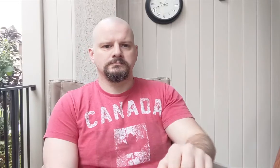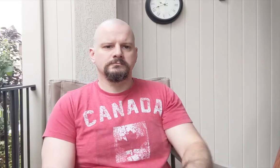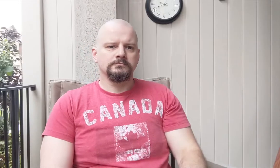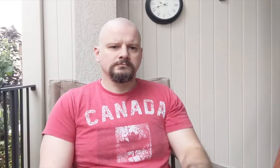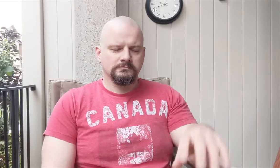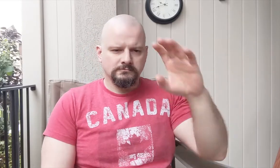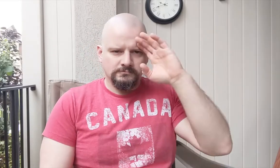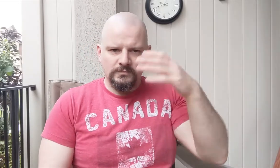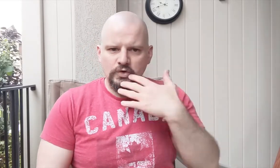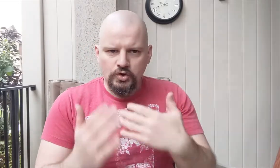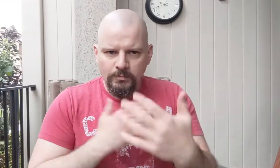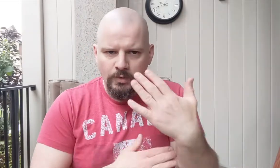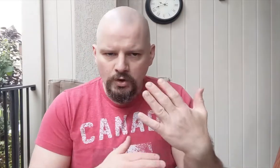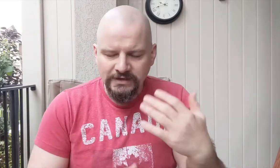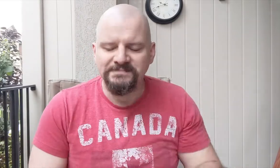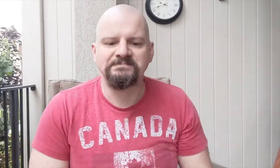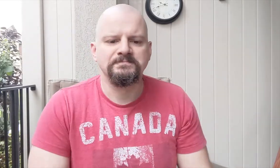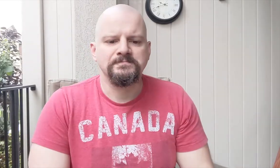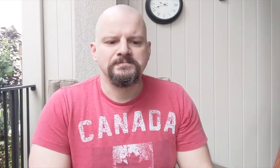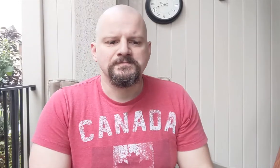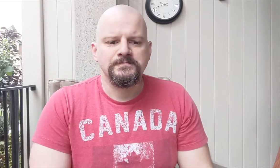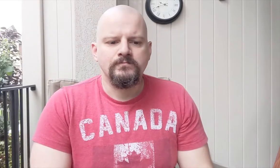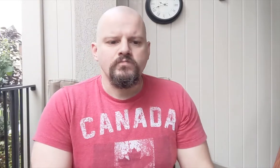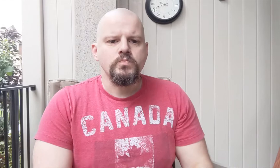Good morning...